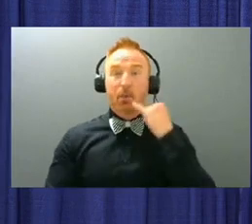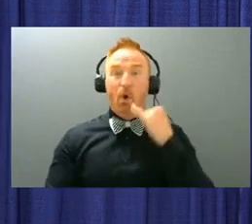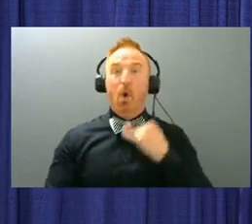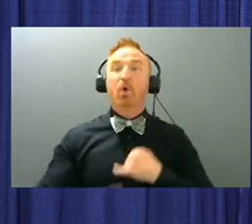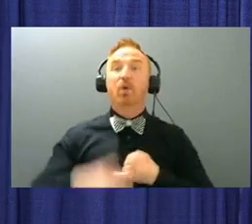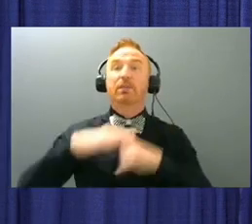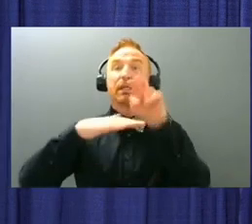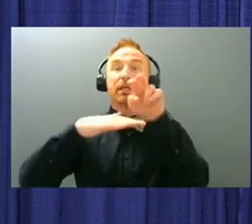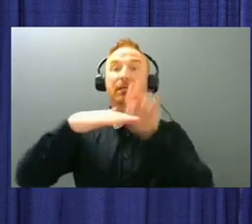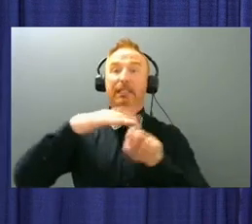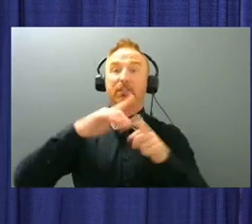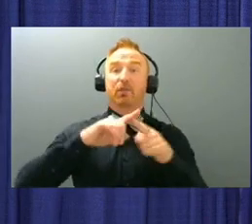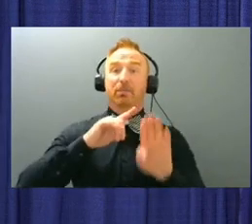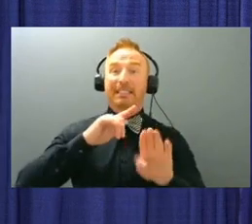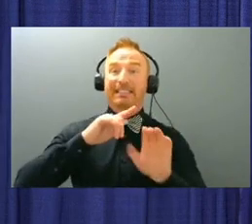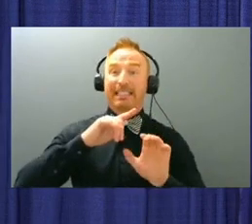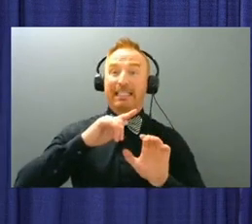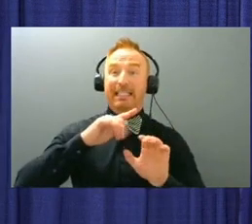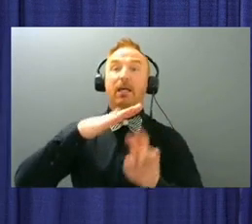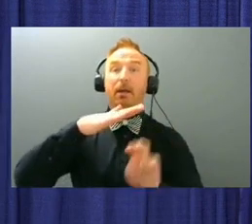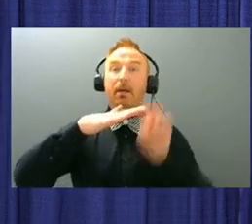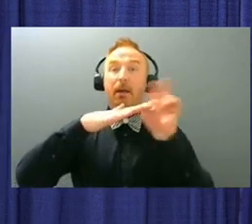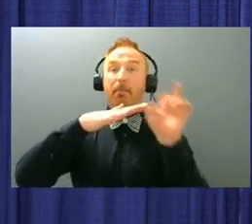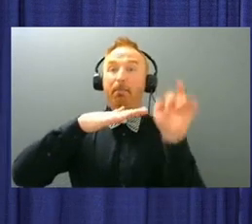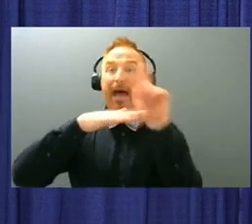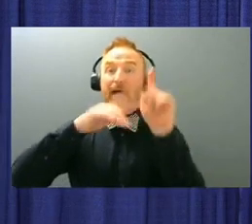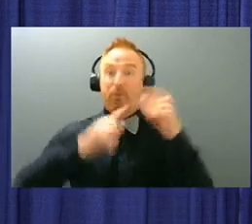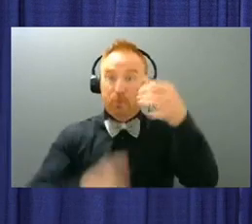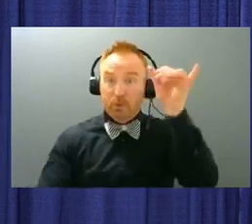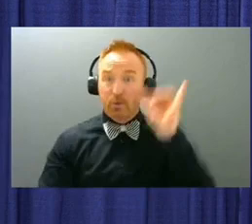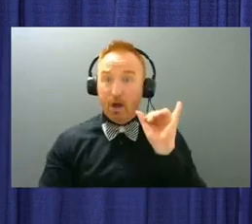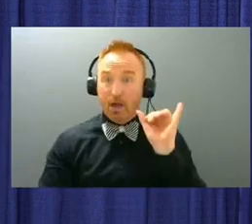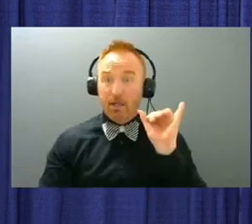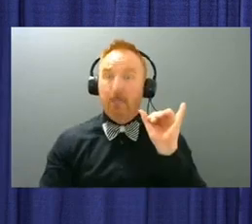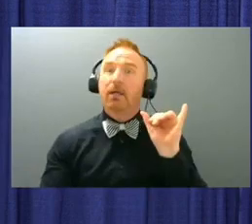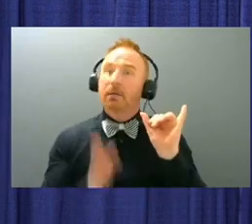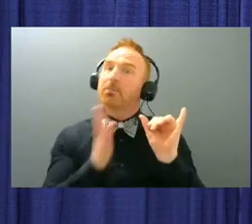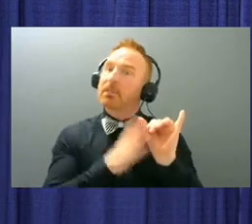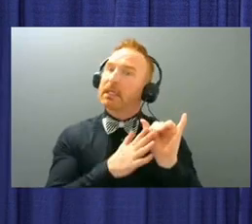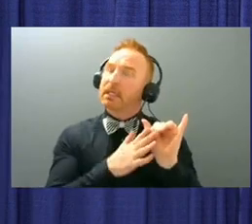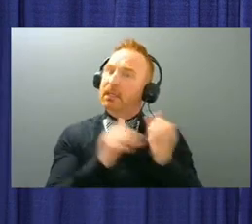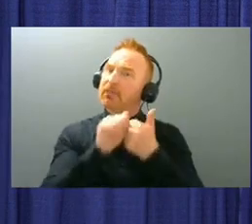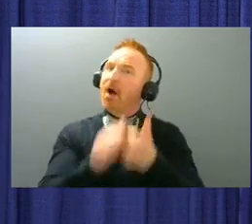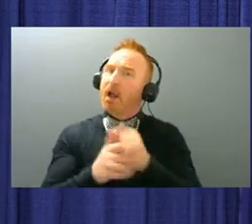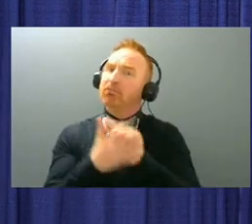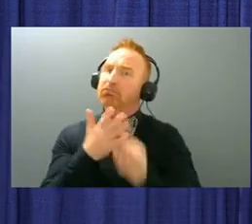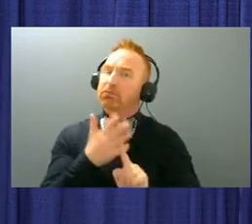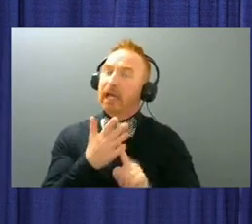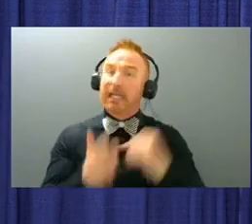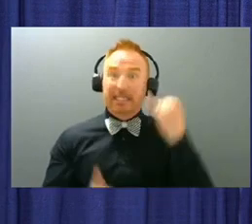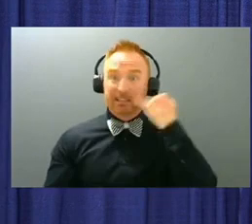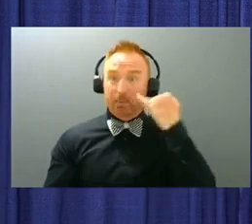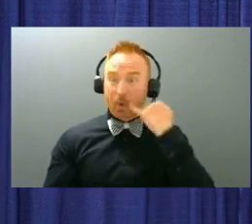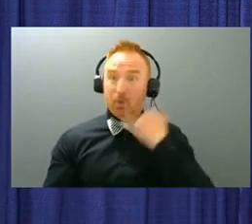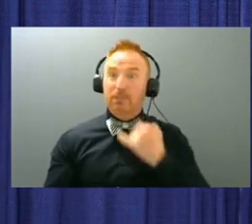you return. And even if he were to go to BC and return, just be very prudent.